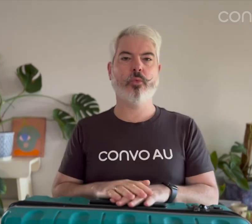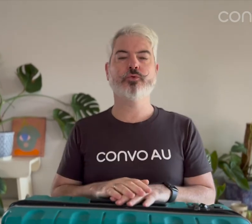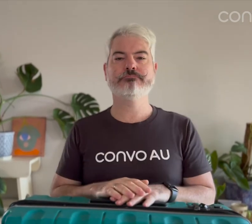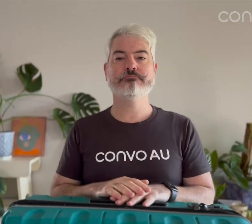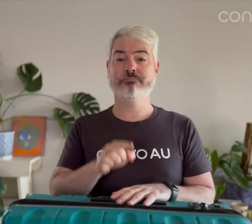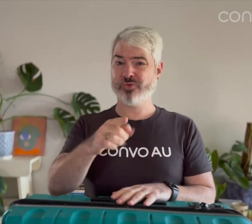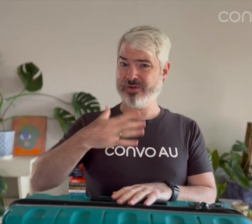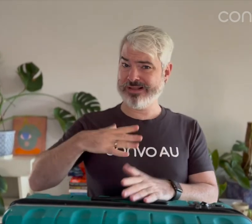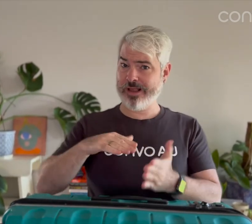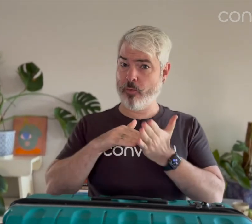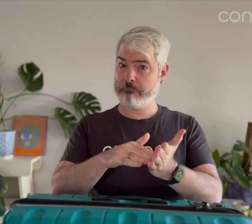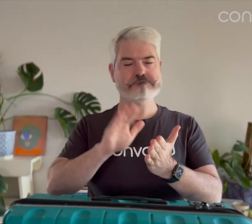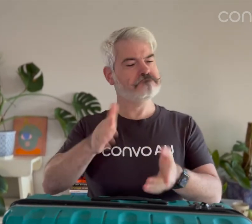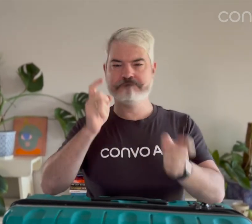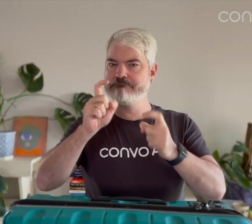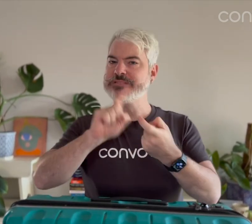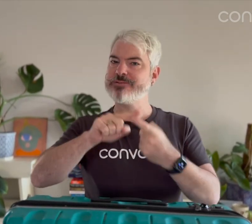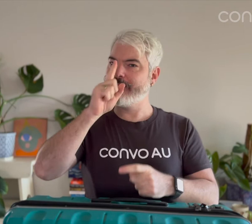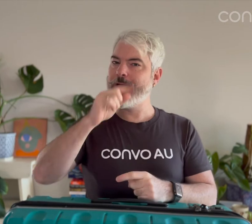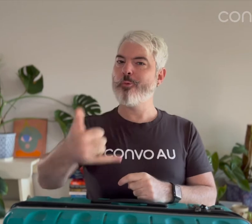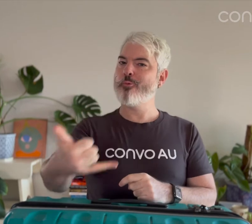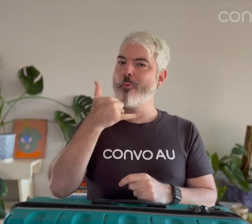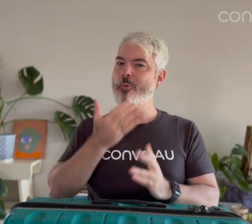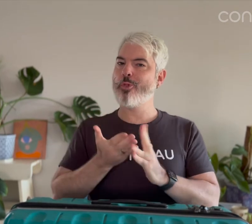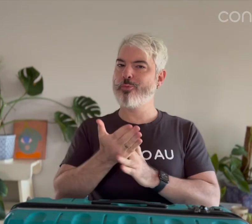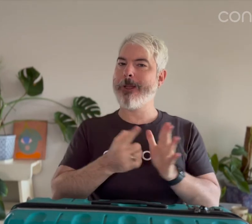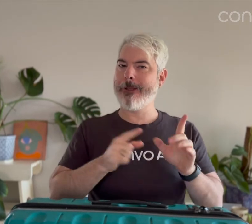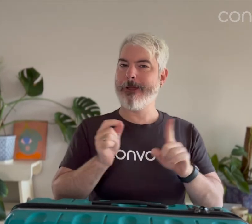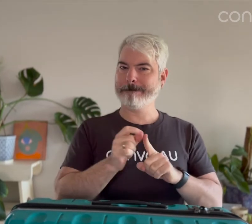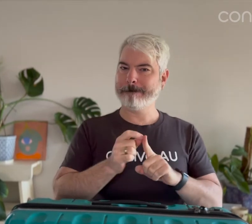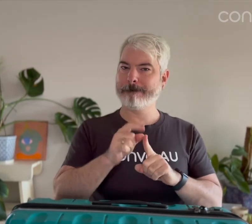If you need our help, you can still video call us through your app